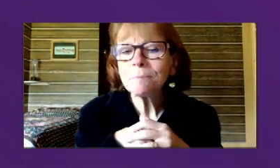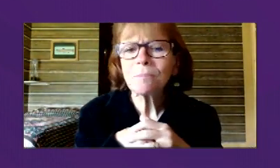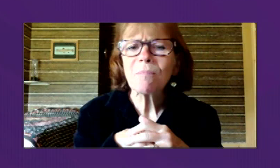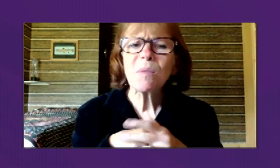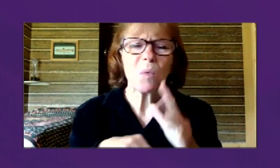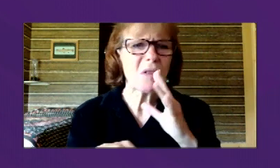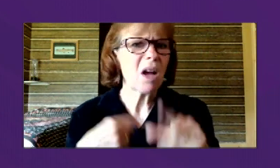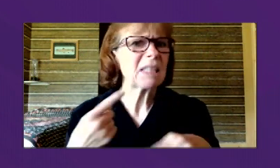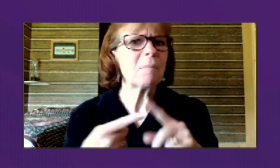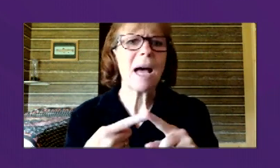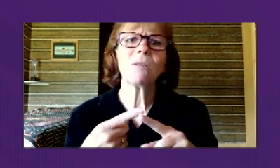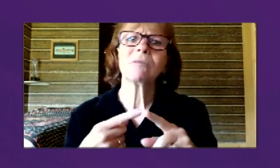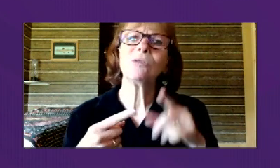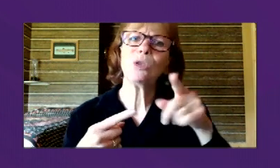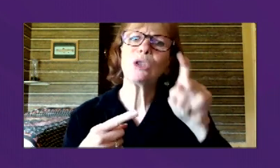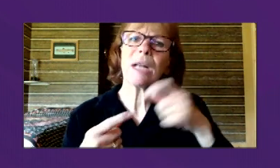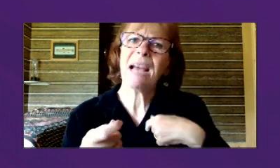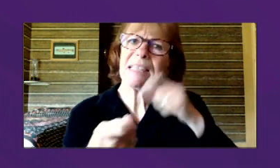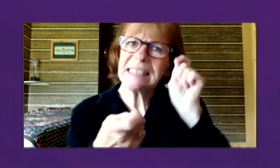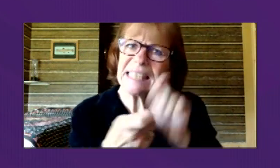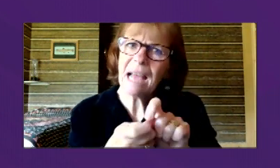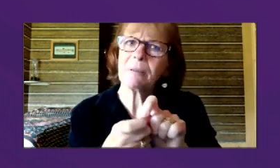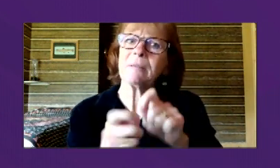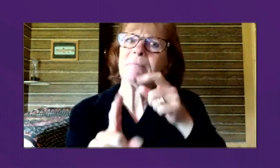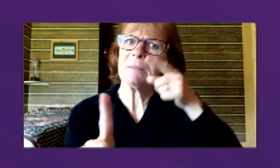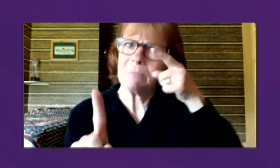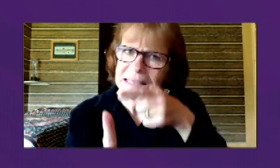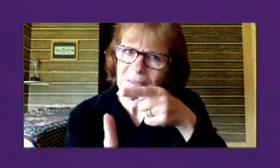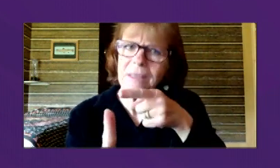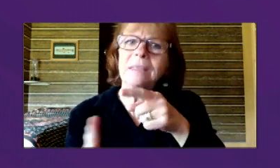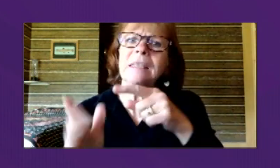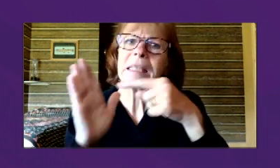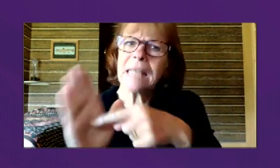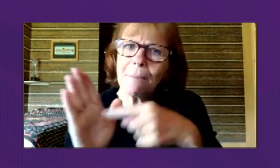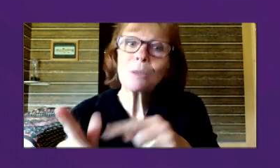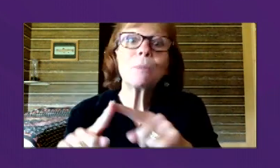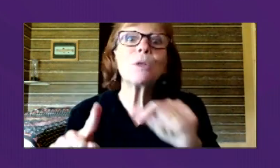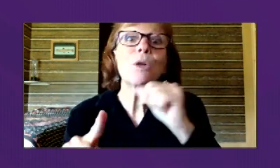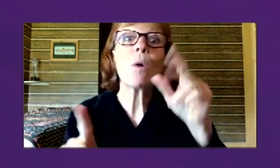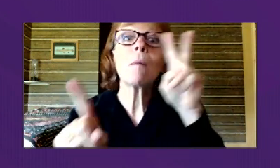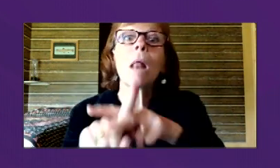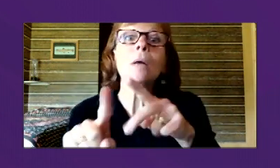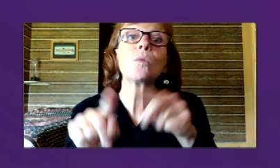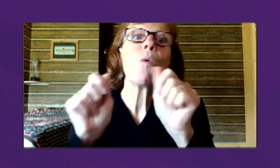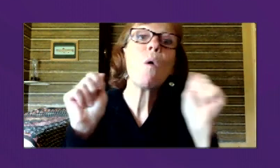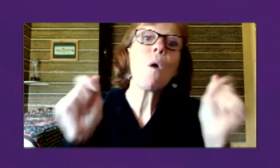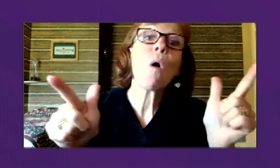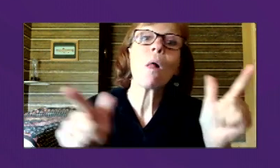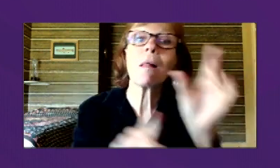examples and not to generalize native cultures. Instead, these Wild West shows and expositions